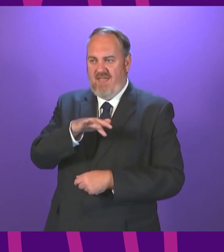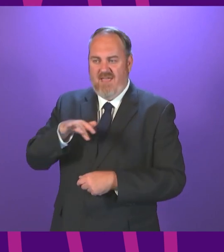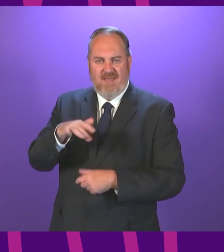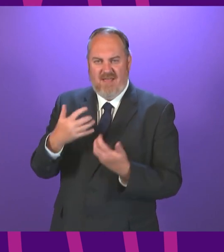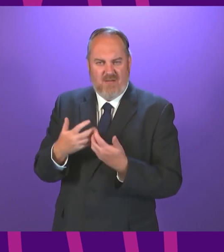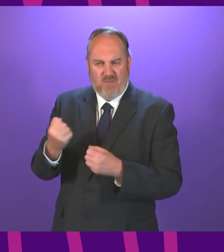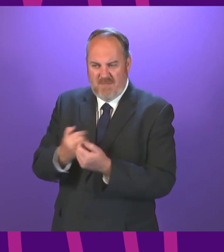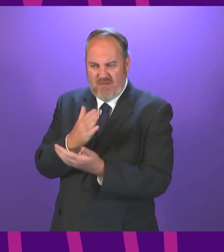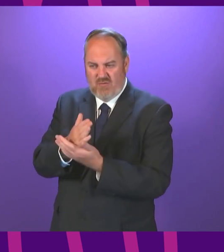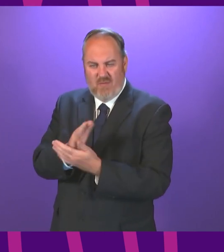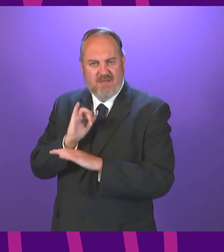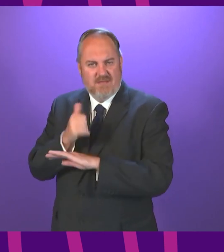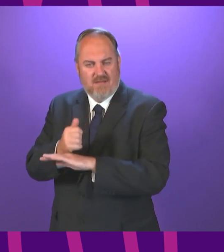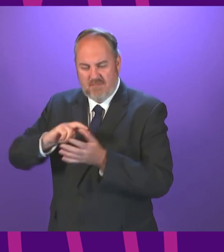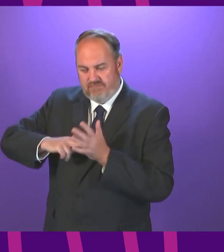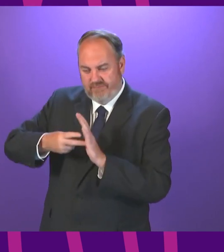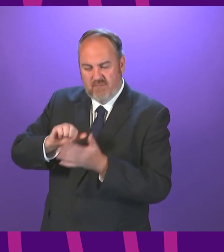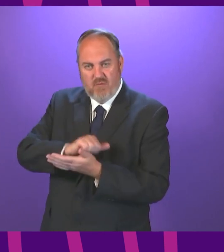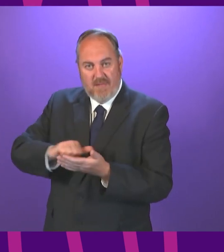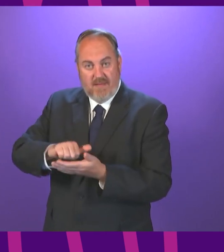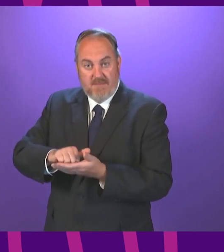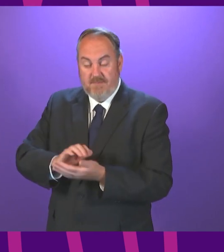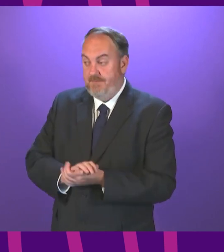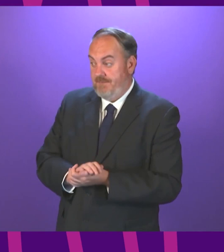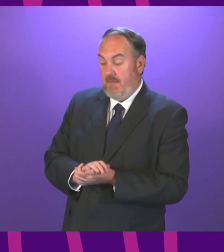We have a range of wellbeing support services for staff in our health service,